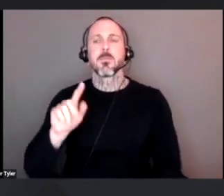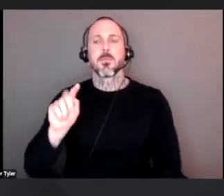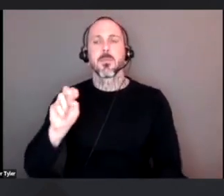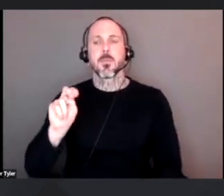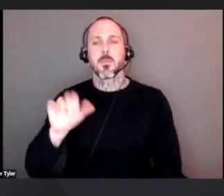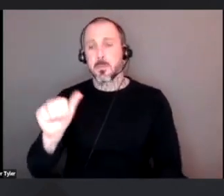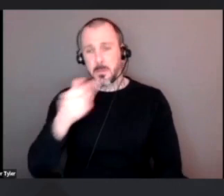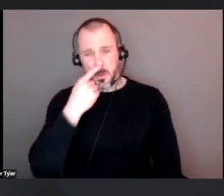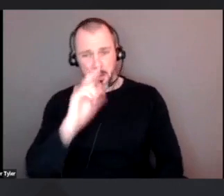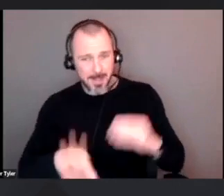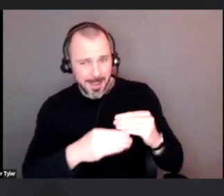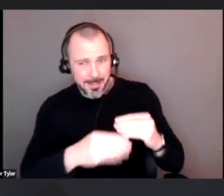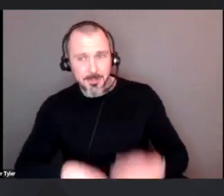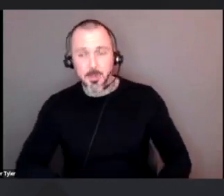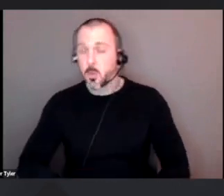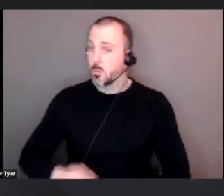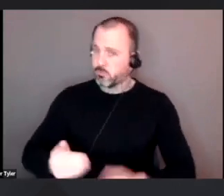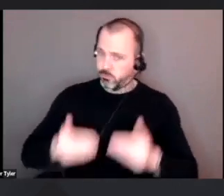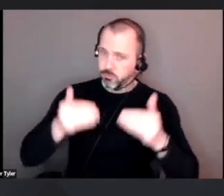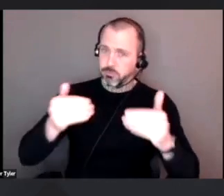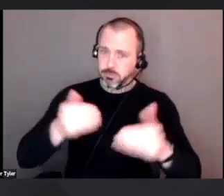if you connect with them, they could help greatly on this.